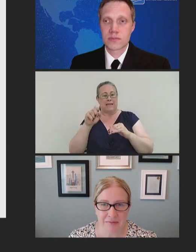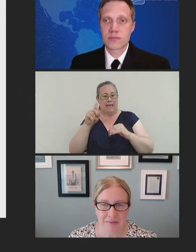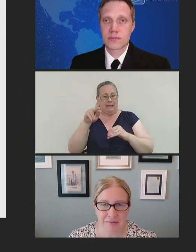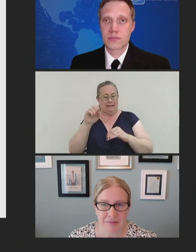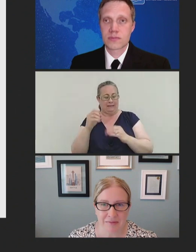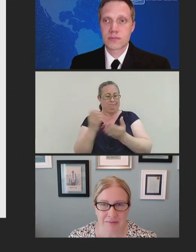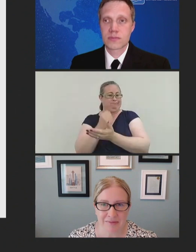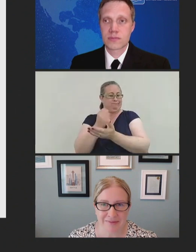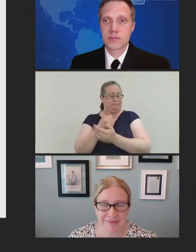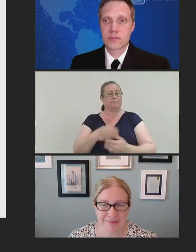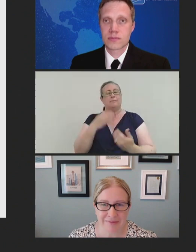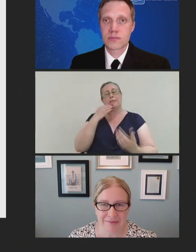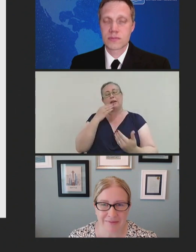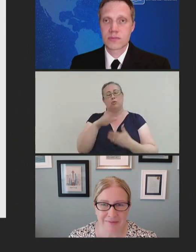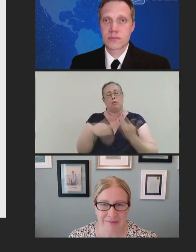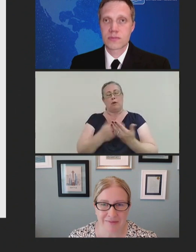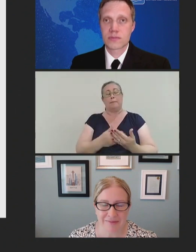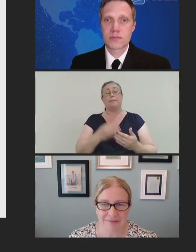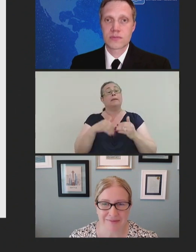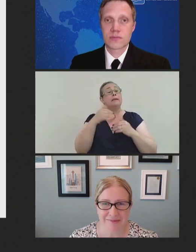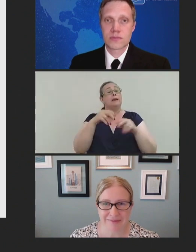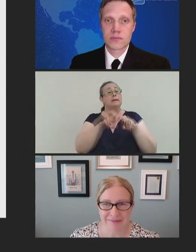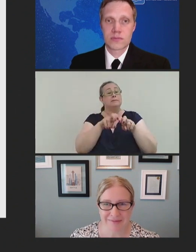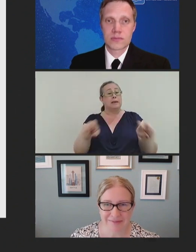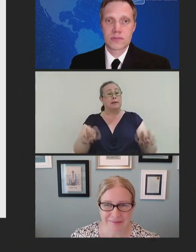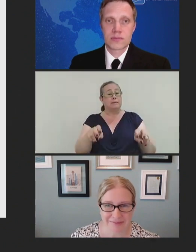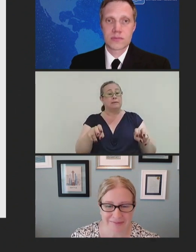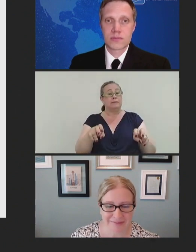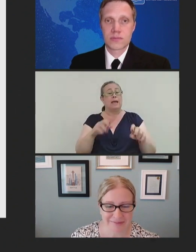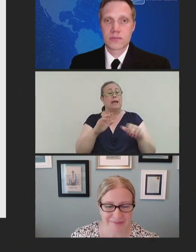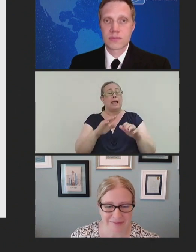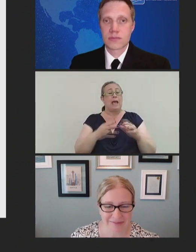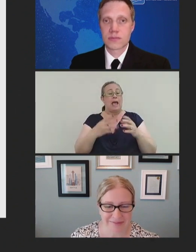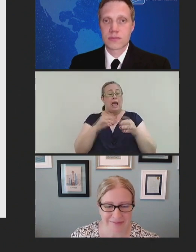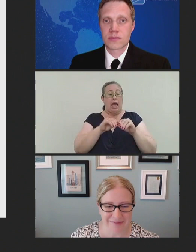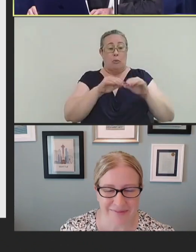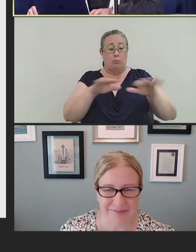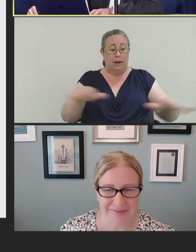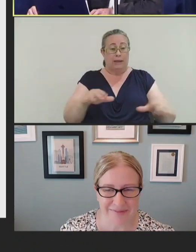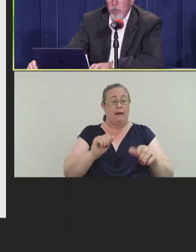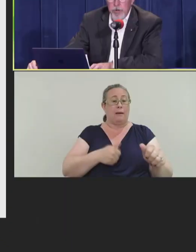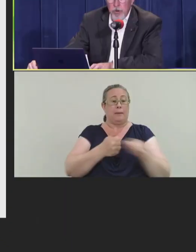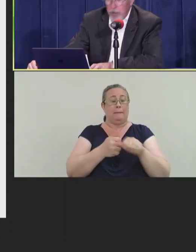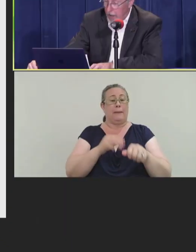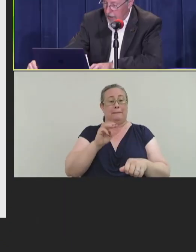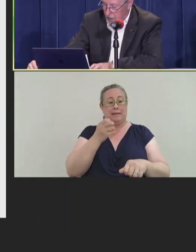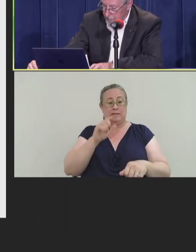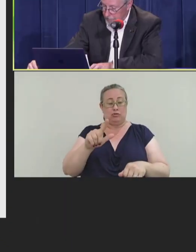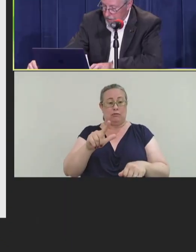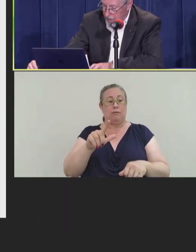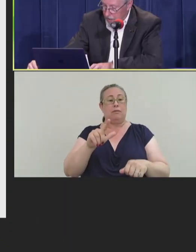all. Our next panel is Outbreak Update: Measles Cases in Chicago and Cook County.